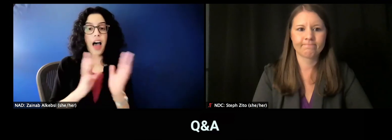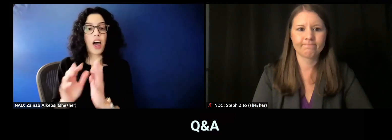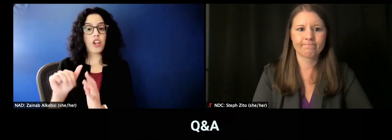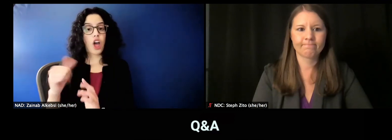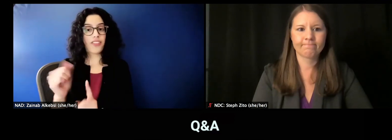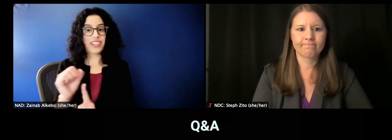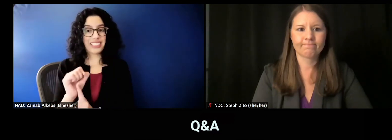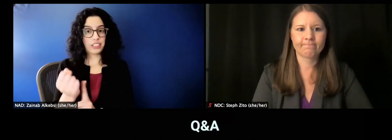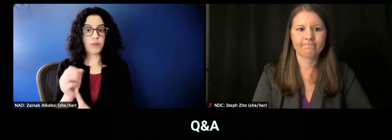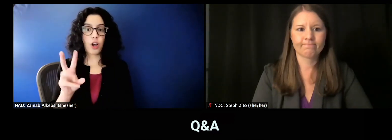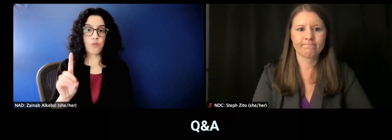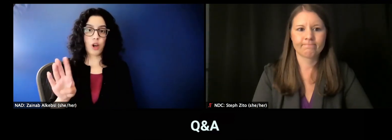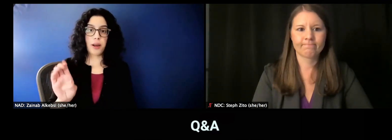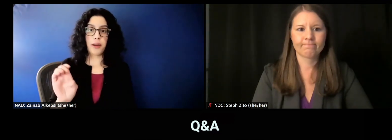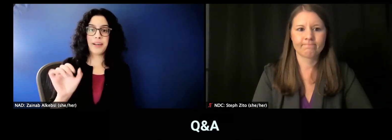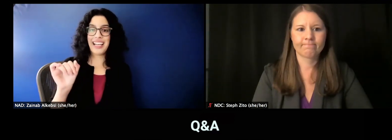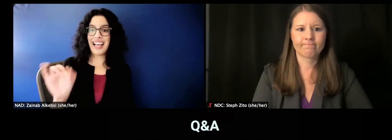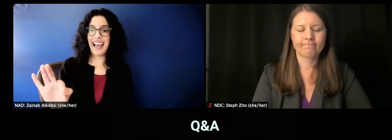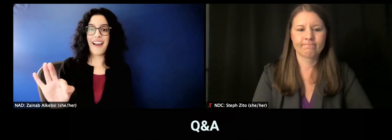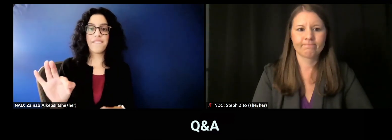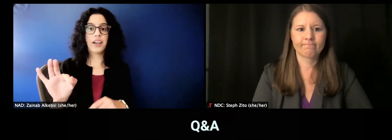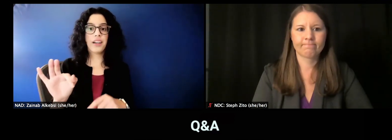and another situation, I am imagining,